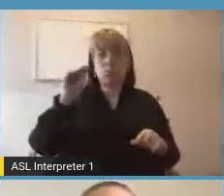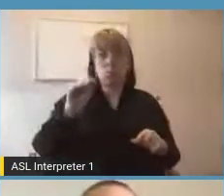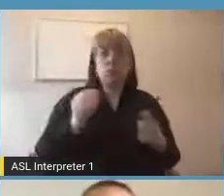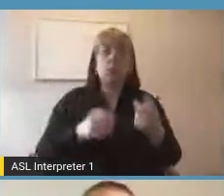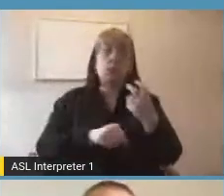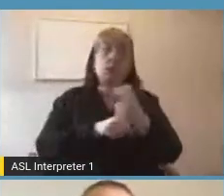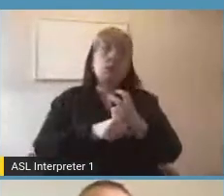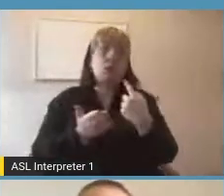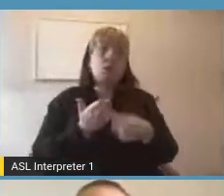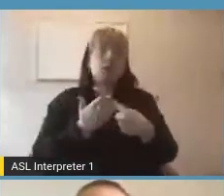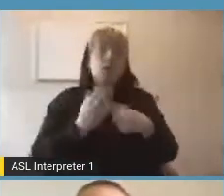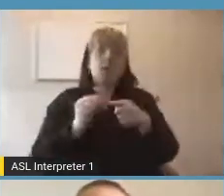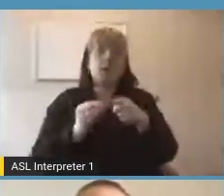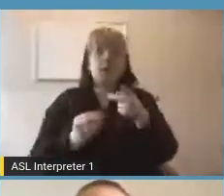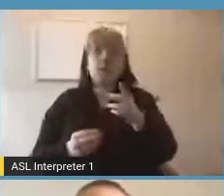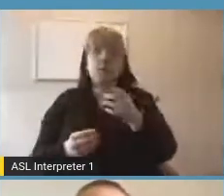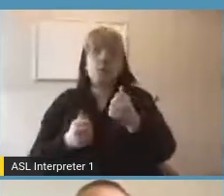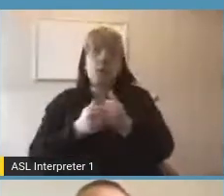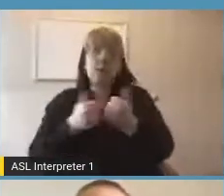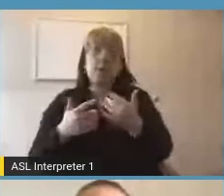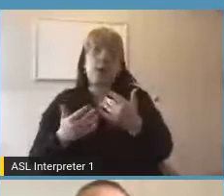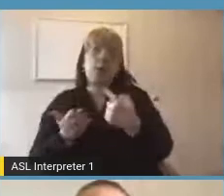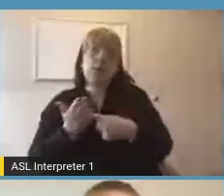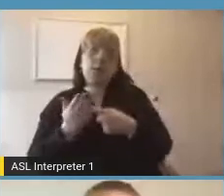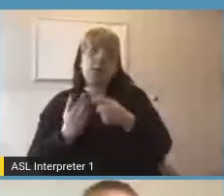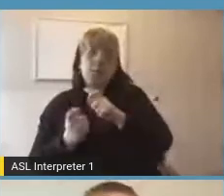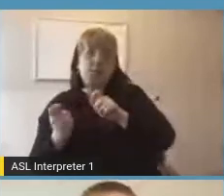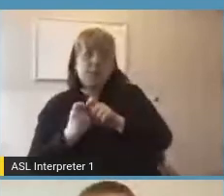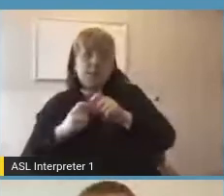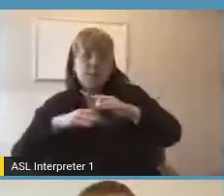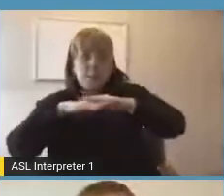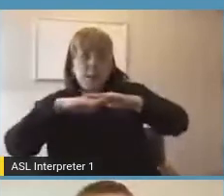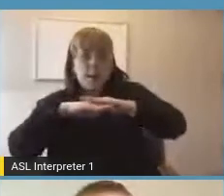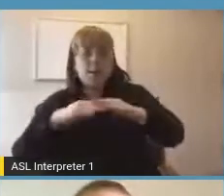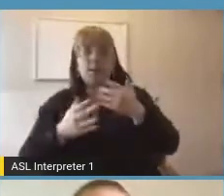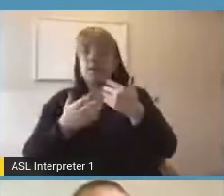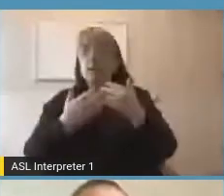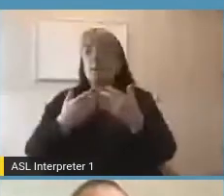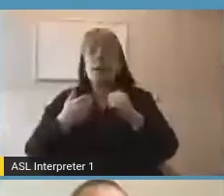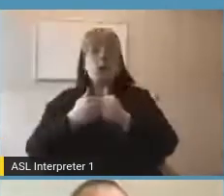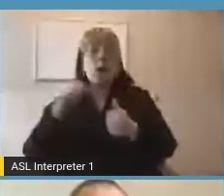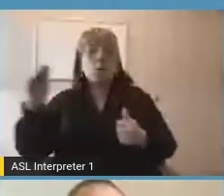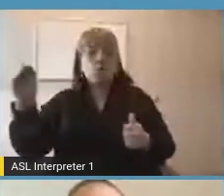about specific audio platform but however that gets dragged and dropped in there.